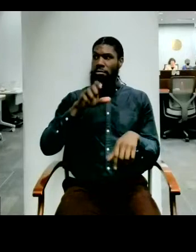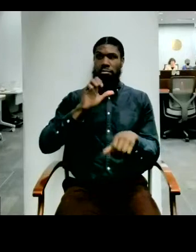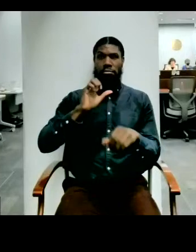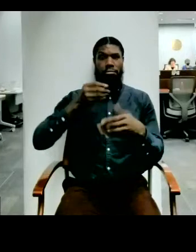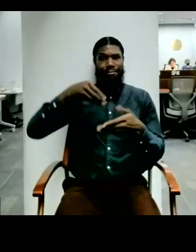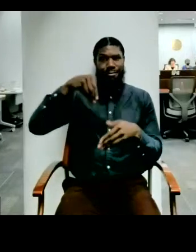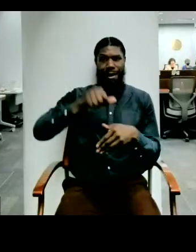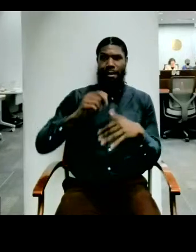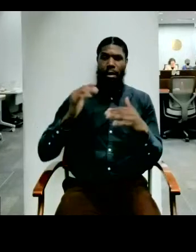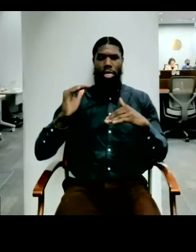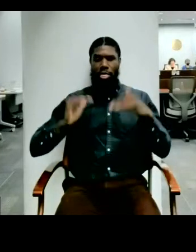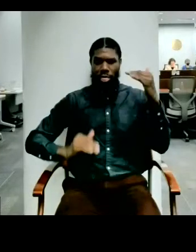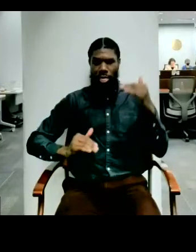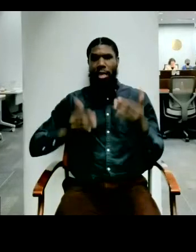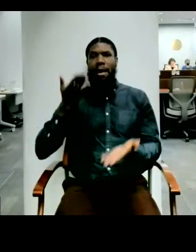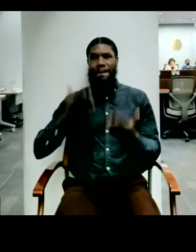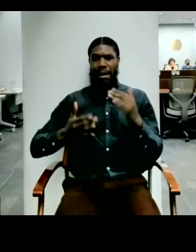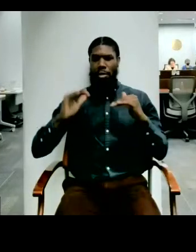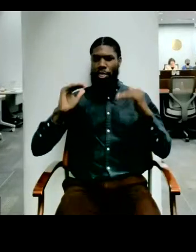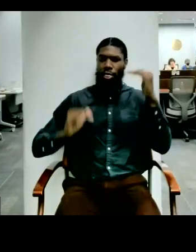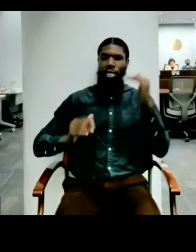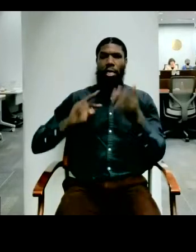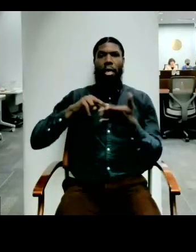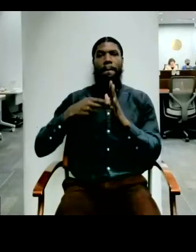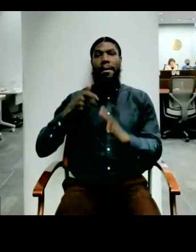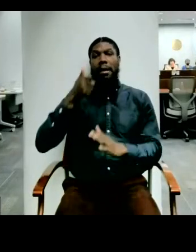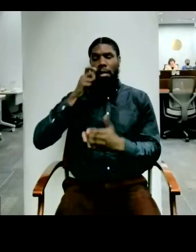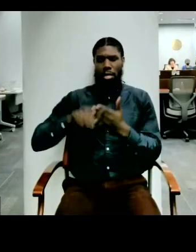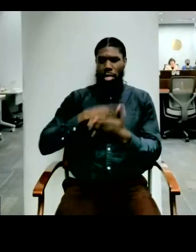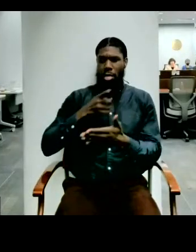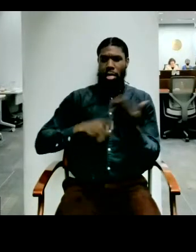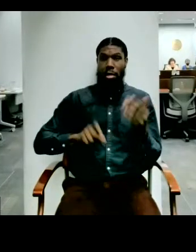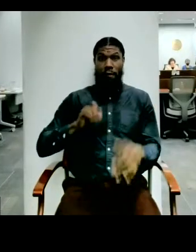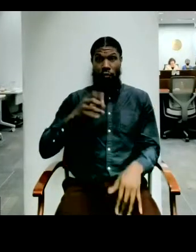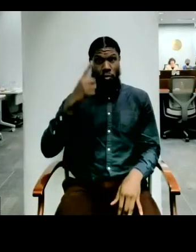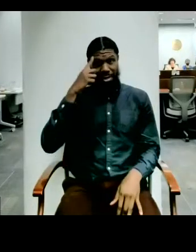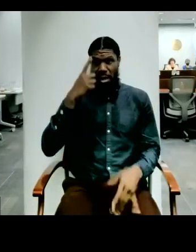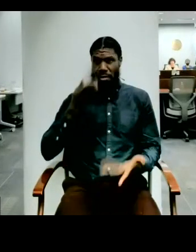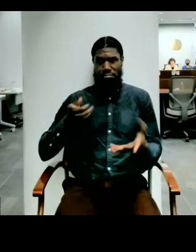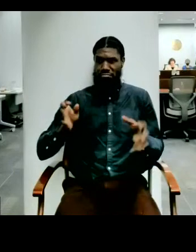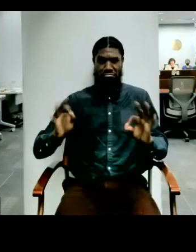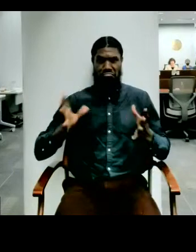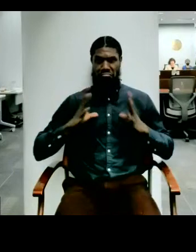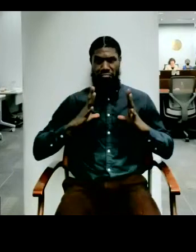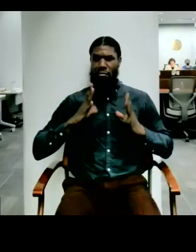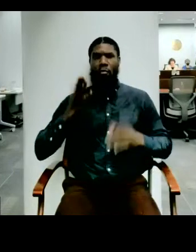might be indicative of discrimination and if not, why not and what more should the EEOC